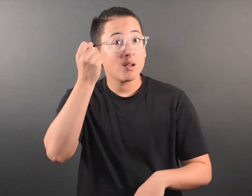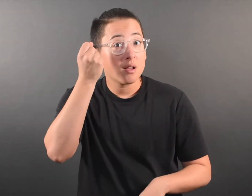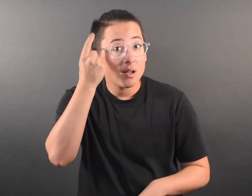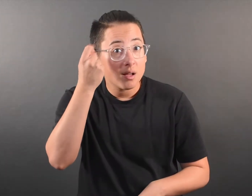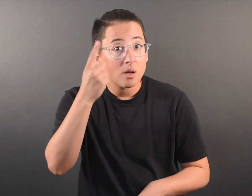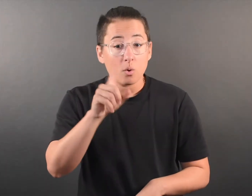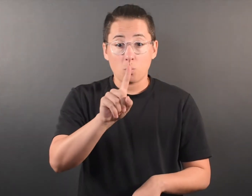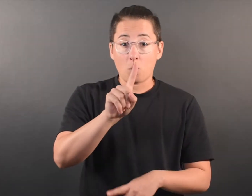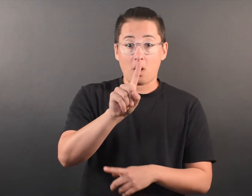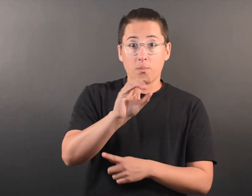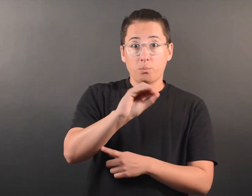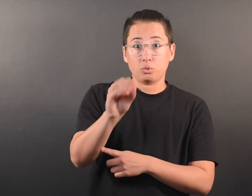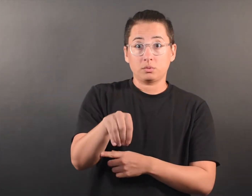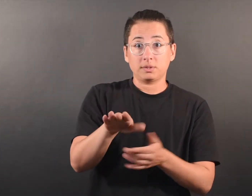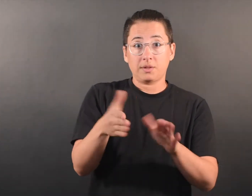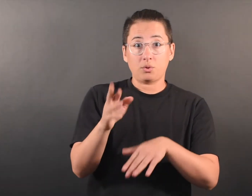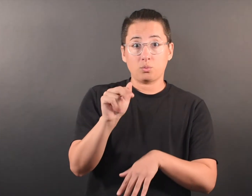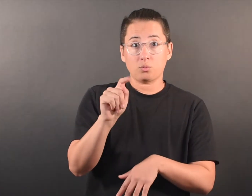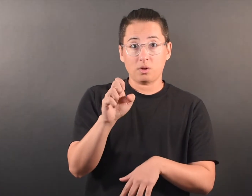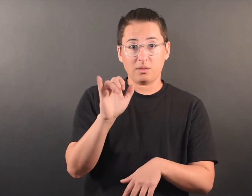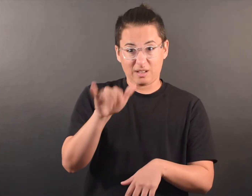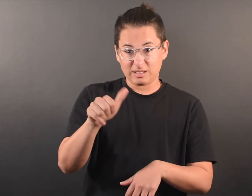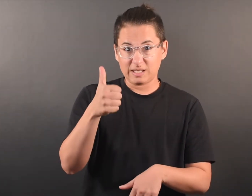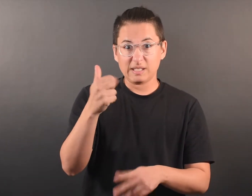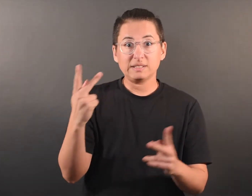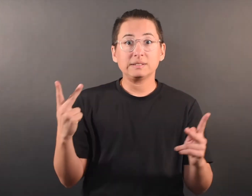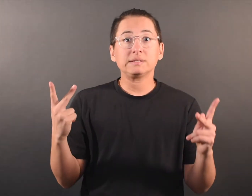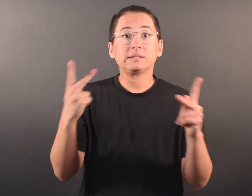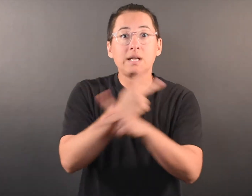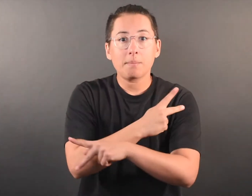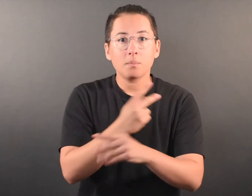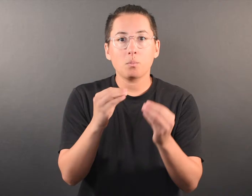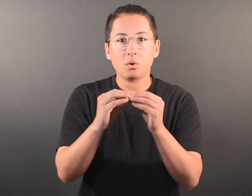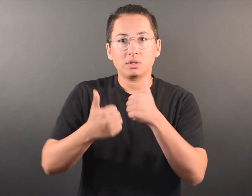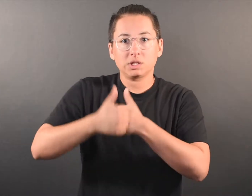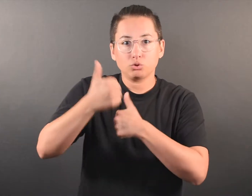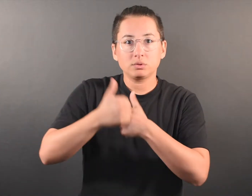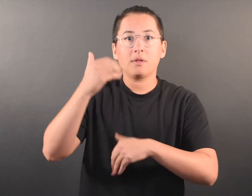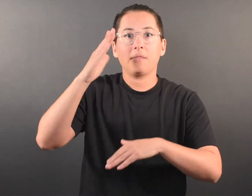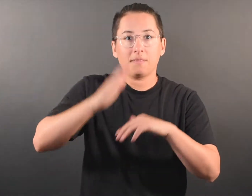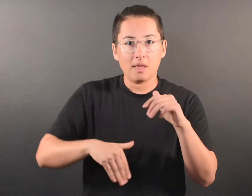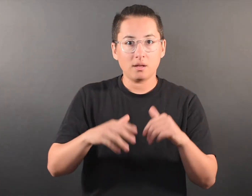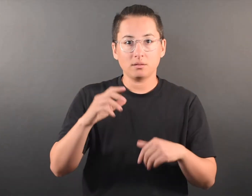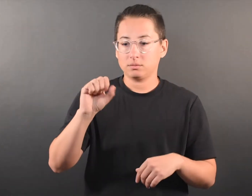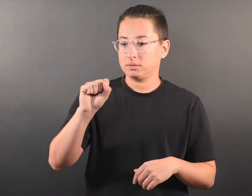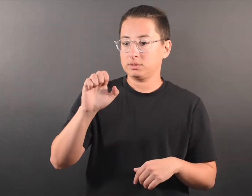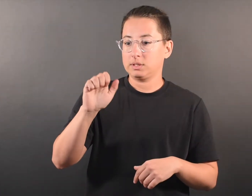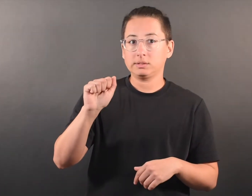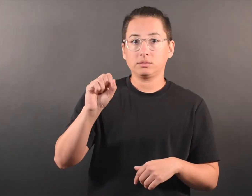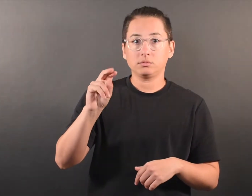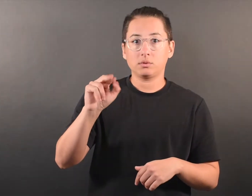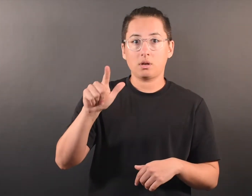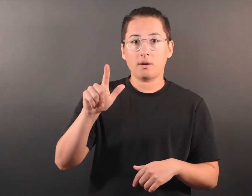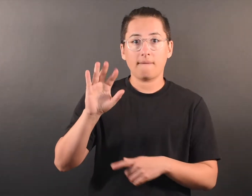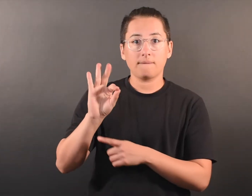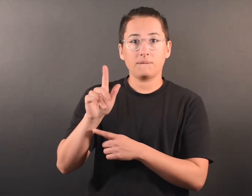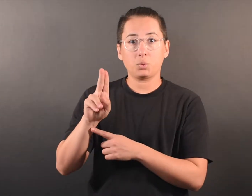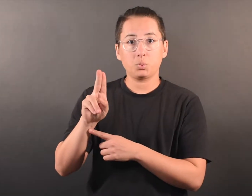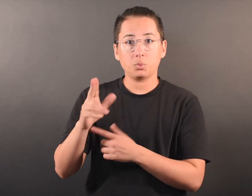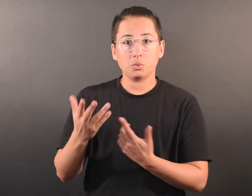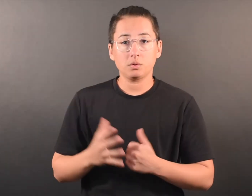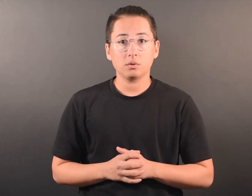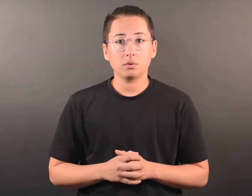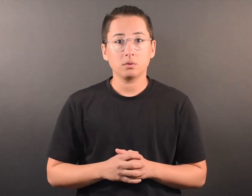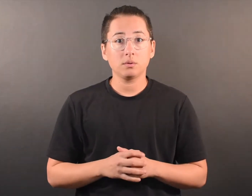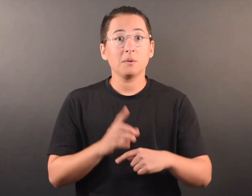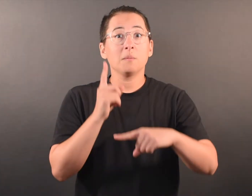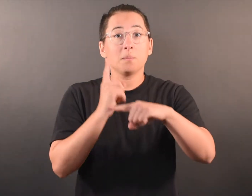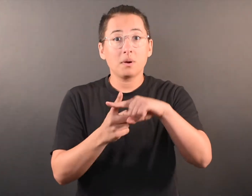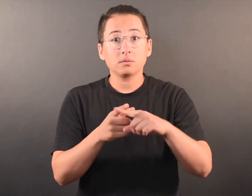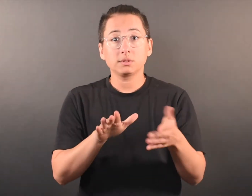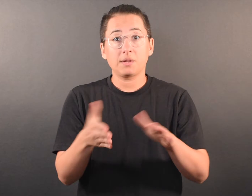However, a 1% mortality rate is 10 times more lethal than the seasonal flu. In addition, the